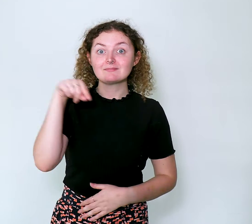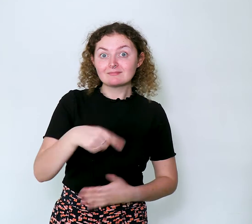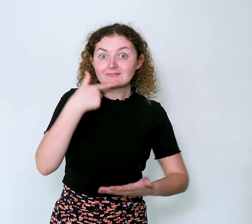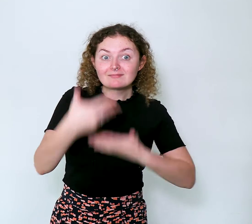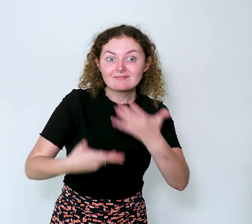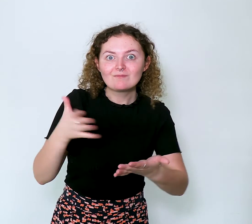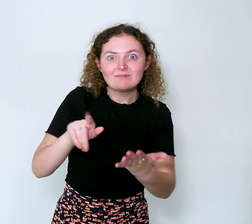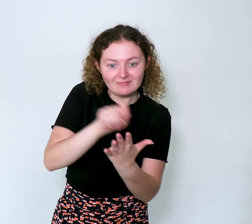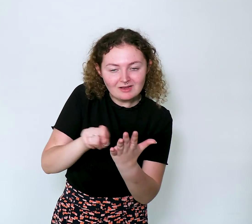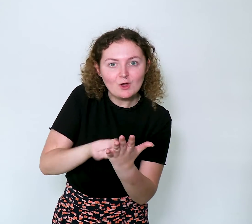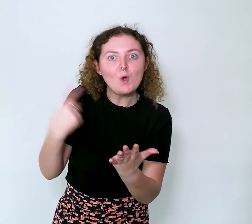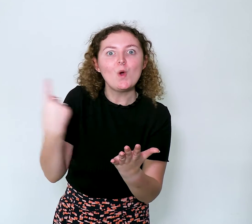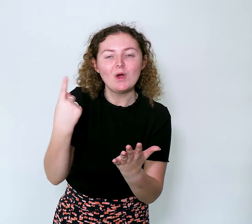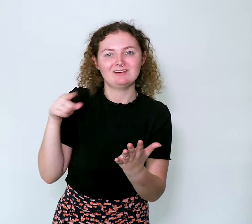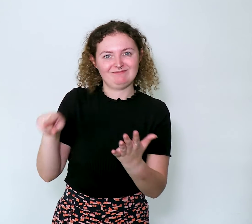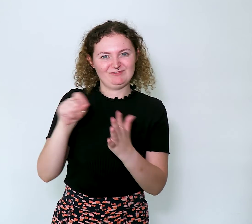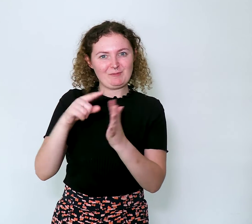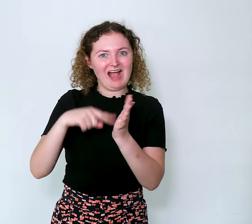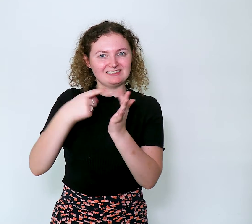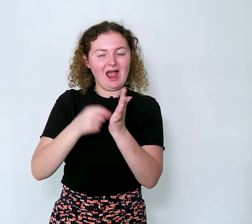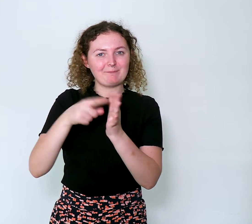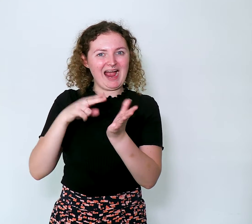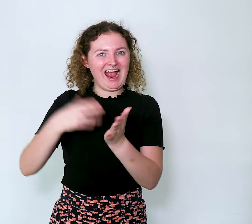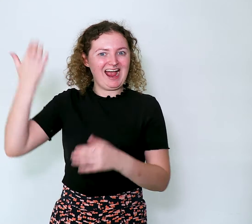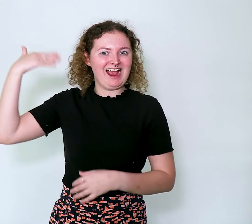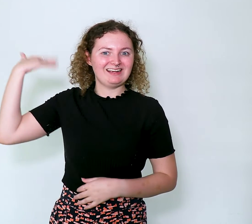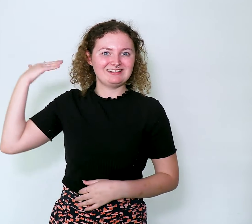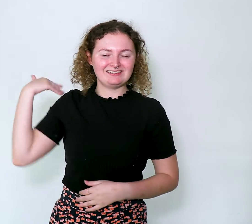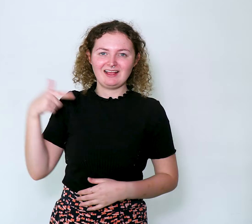From the writer of Peter Pan,